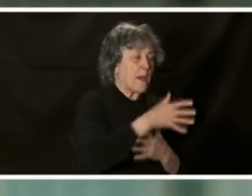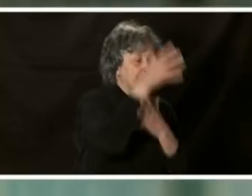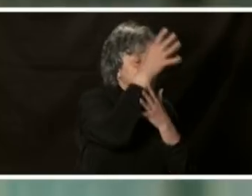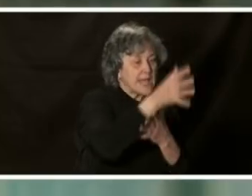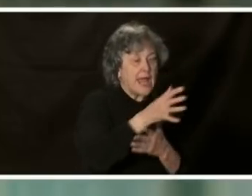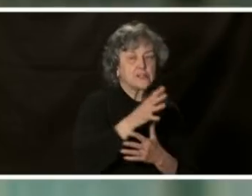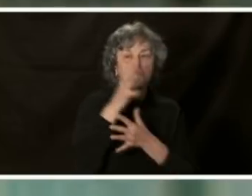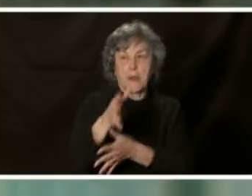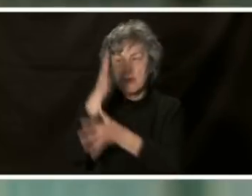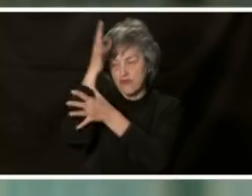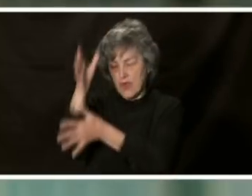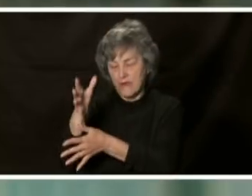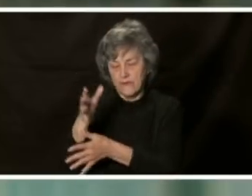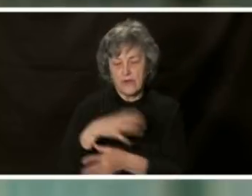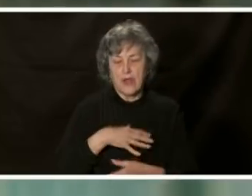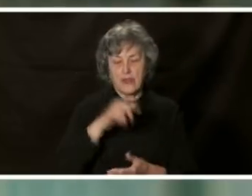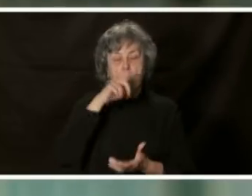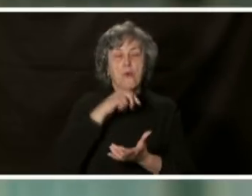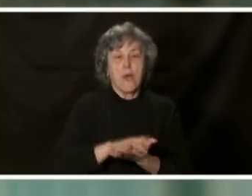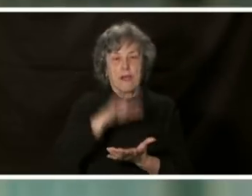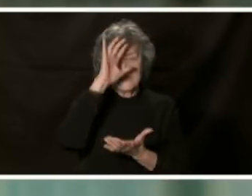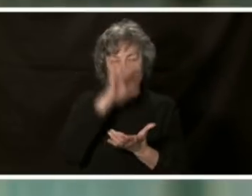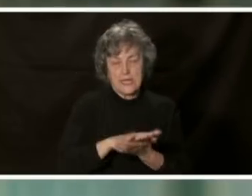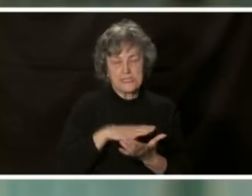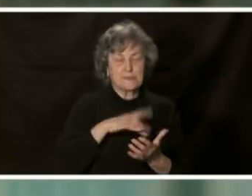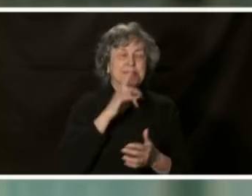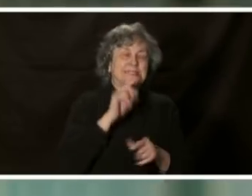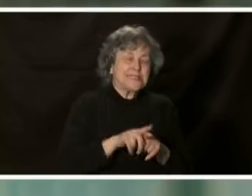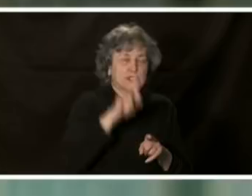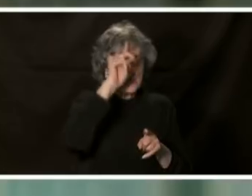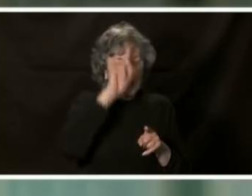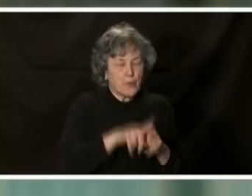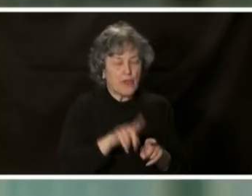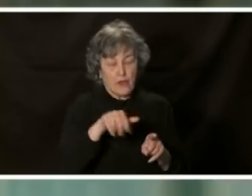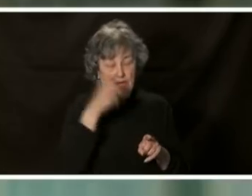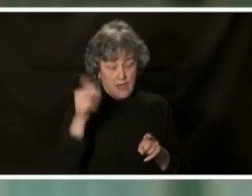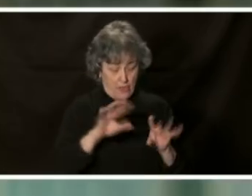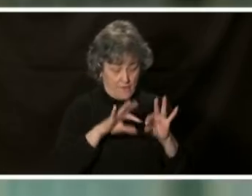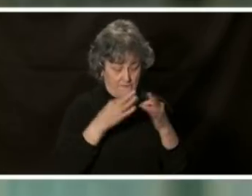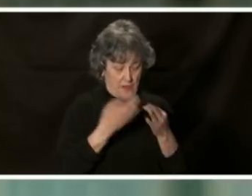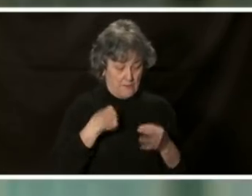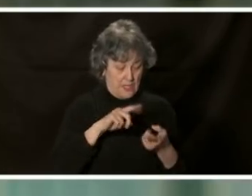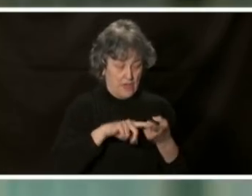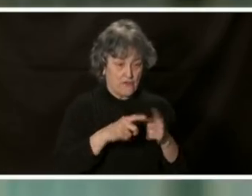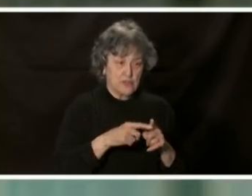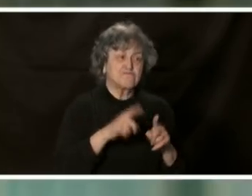BROTHERS AND OTHER EXTENDED FAMILY AND FRIENDS, THIS IS YOUR MOMENT TOO.